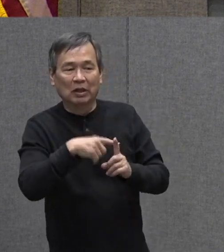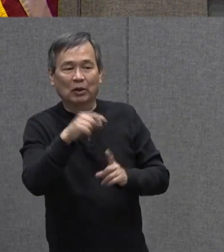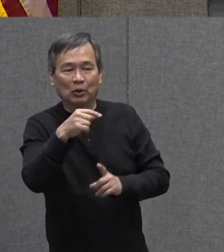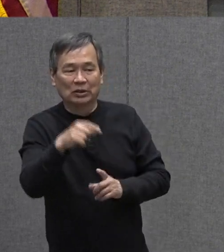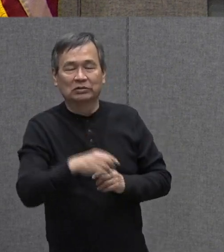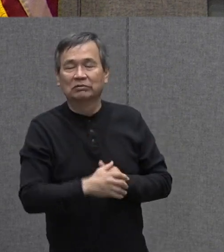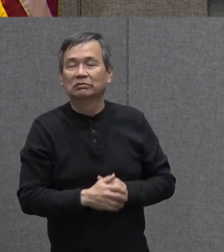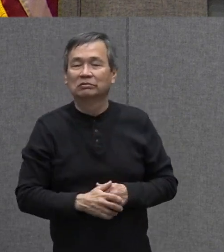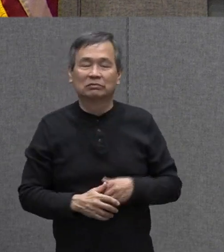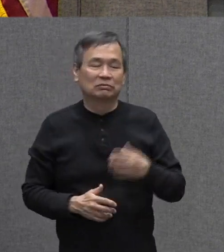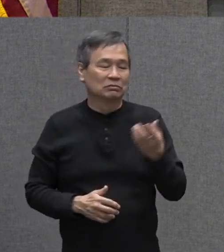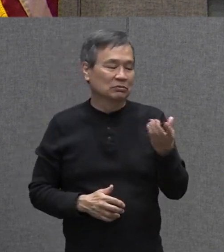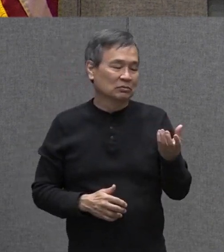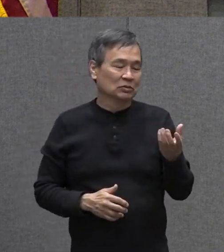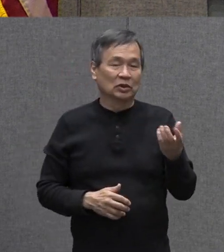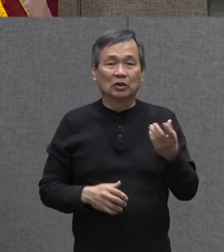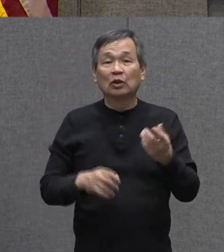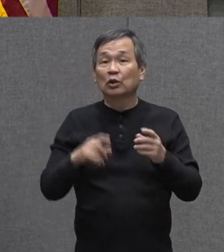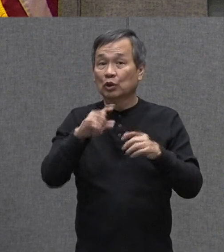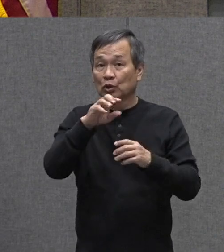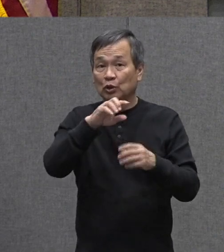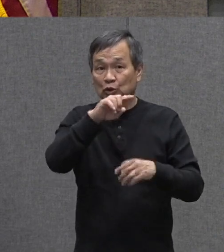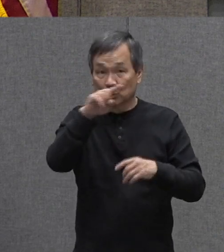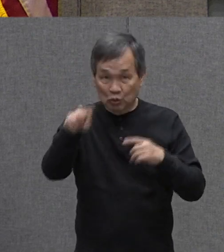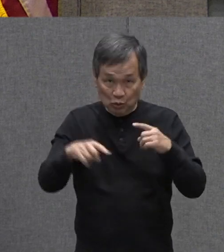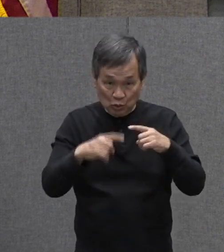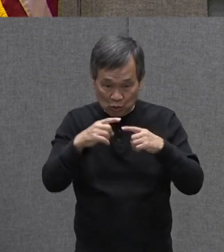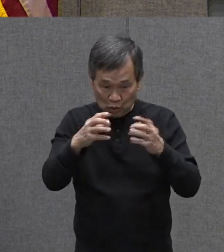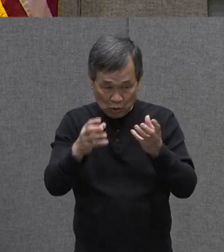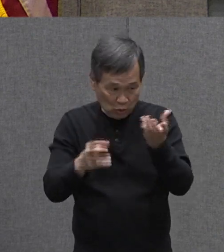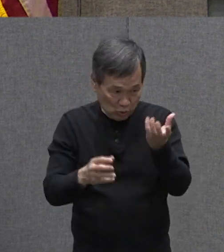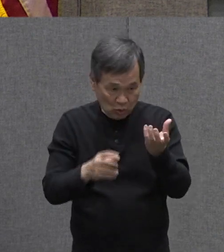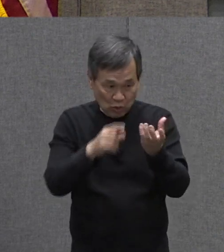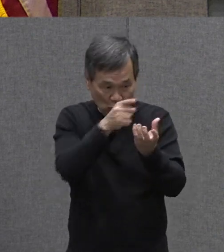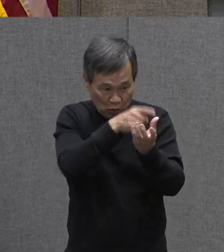This pear is round, this pear is smooth.